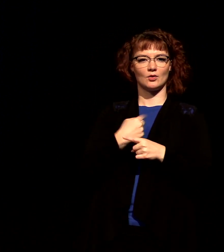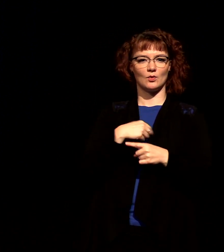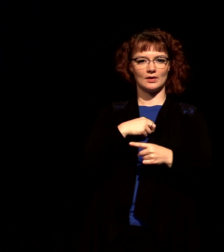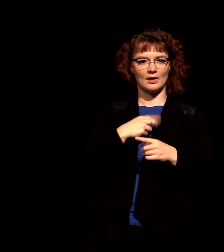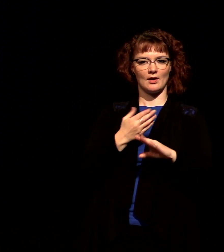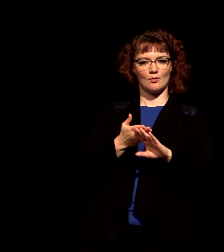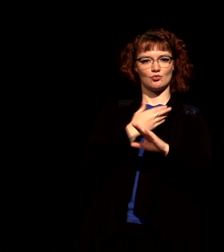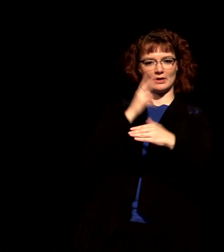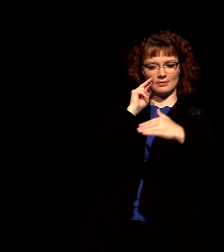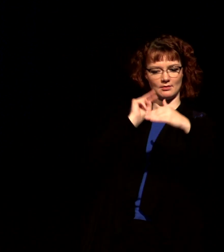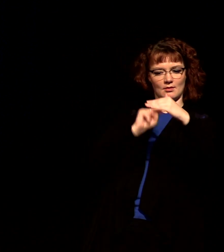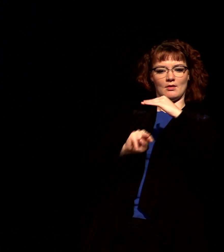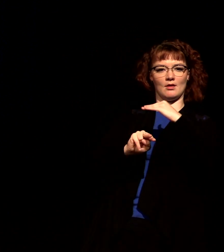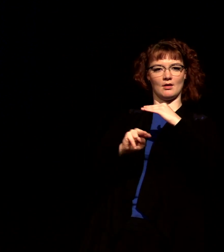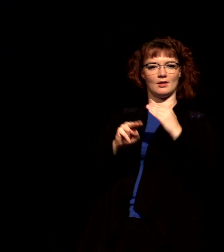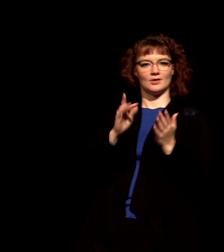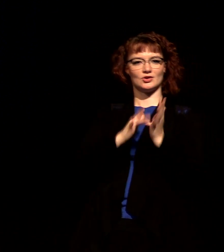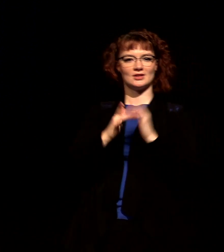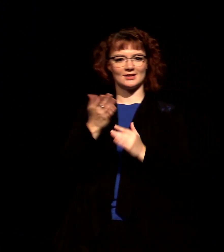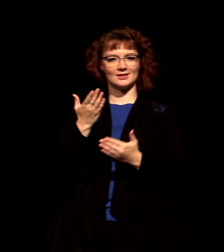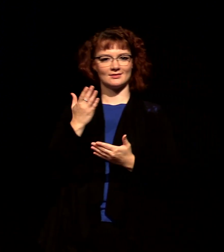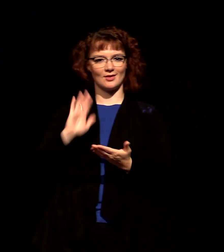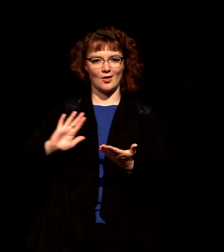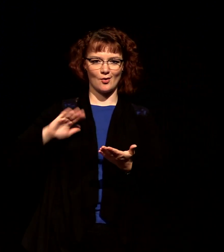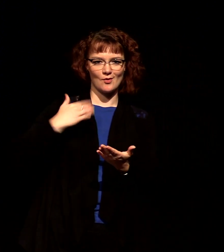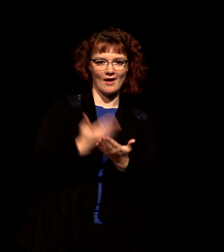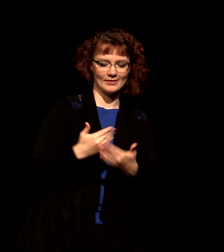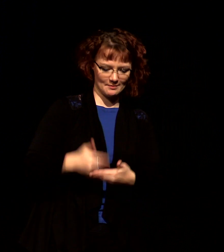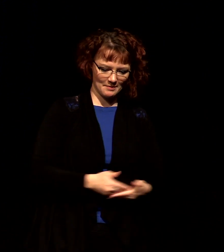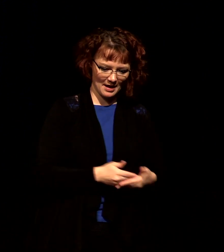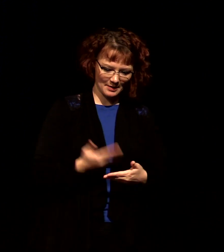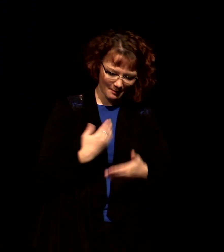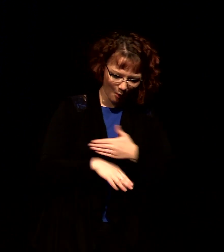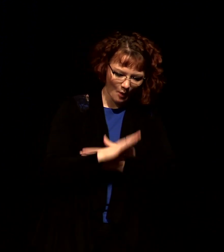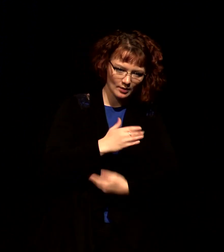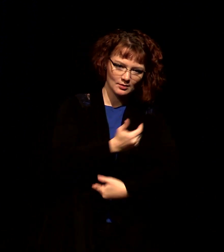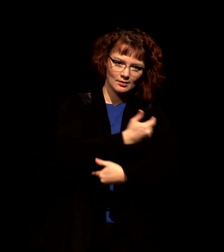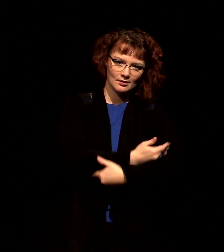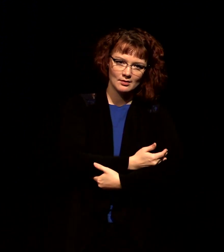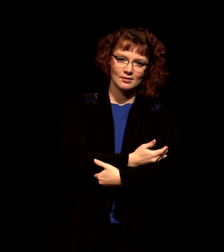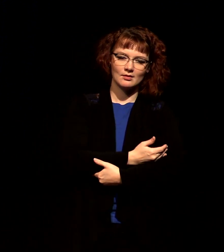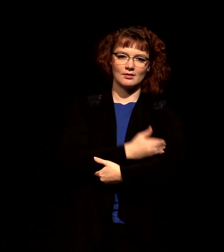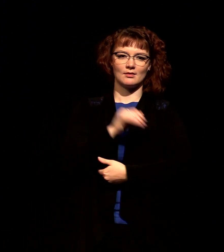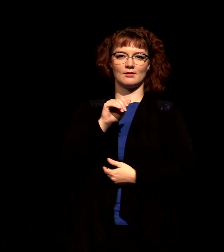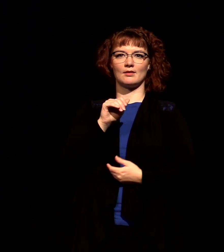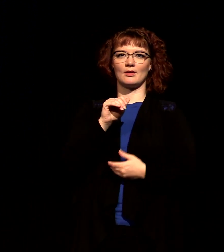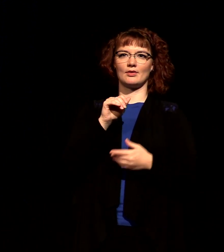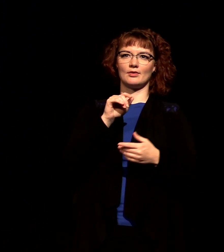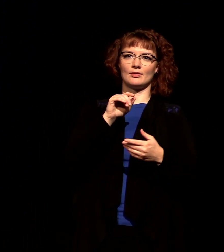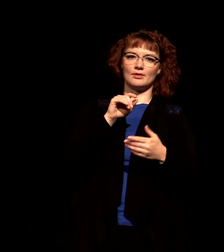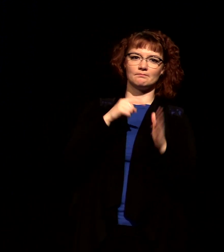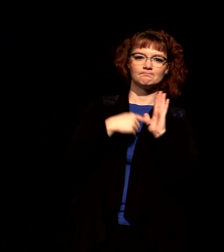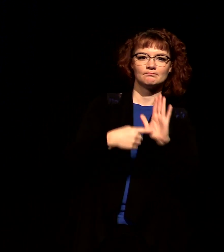December of Christ coming as a baby and coming into our world, the Advent that the curtain was torn, the veil was torn that we